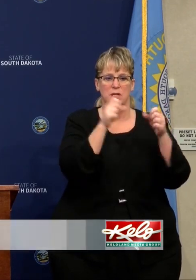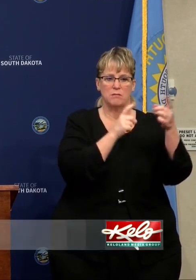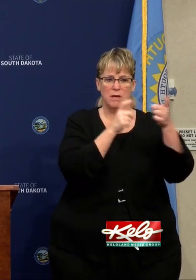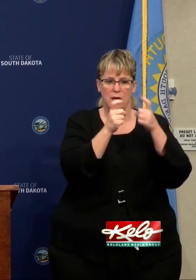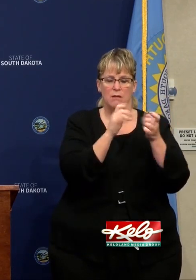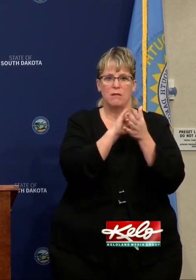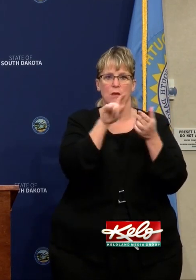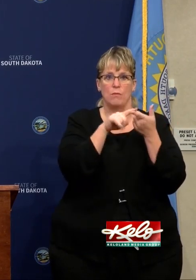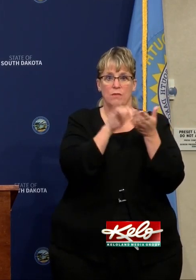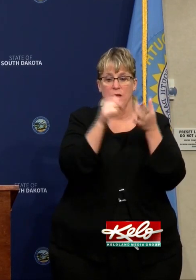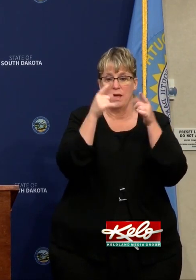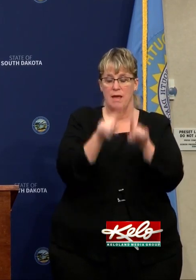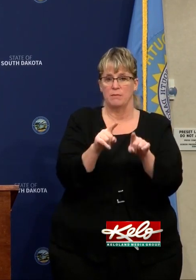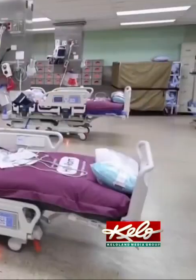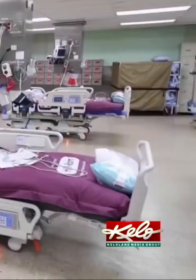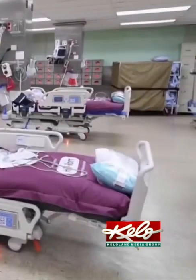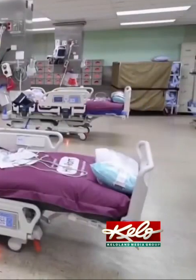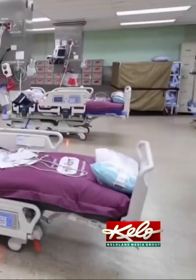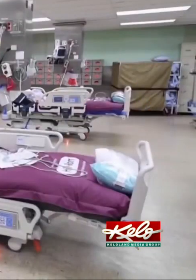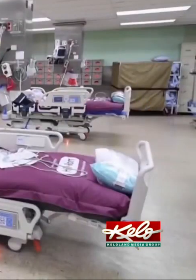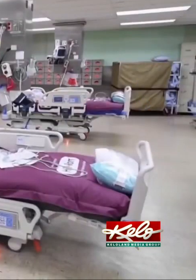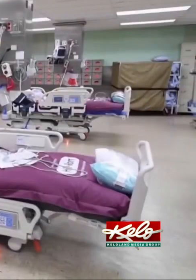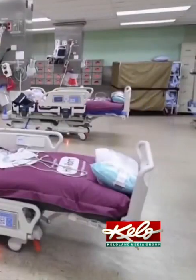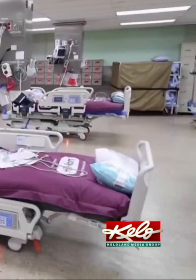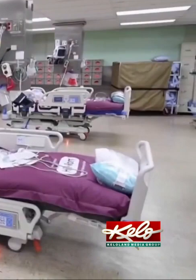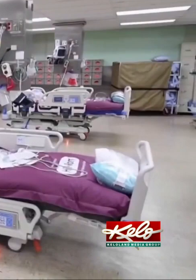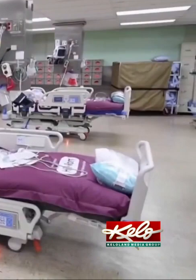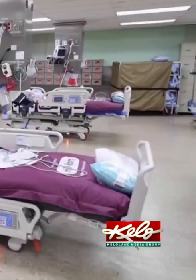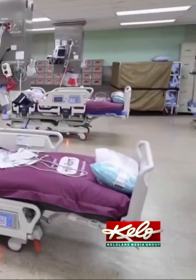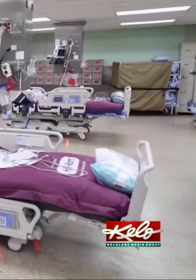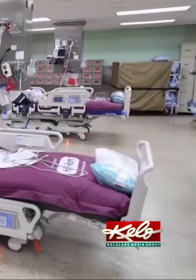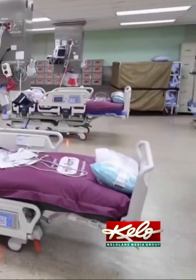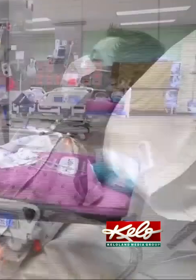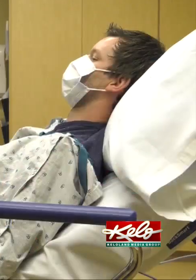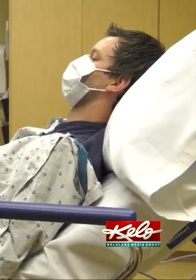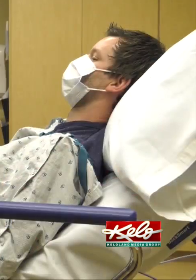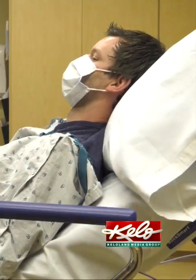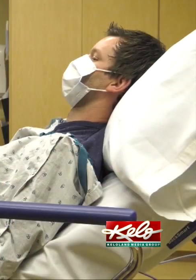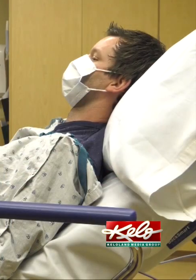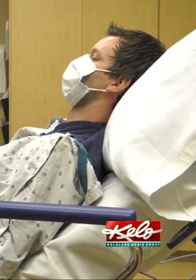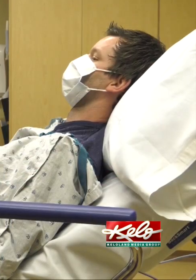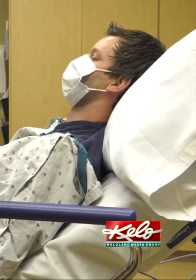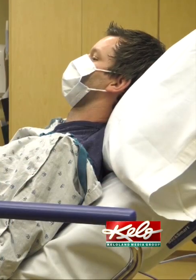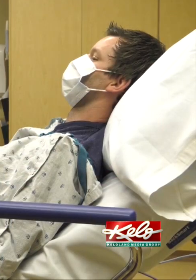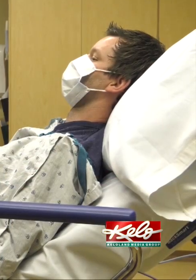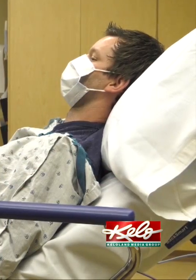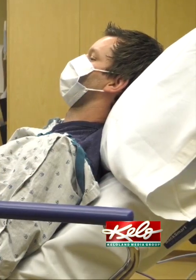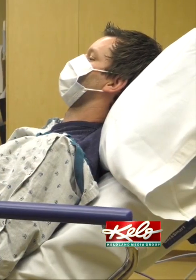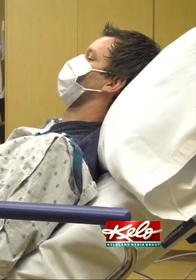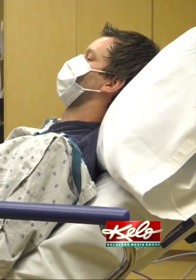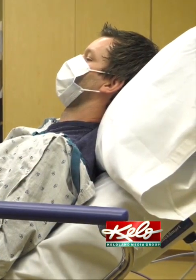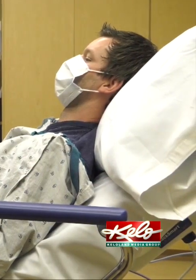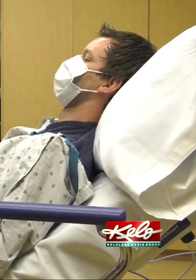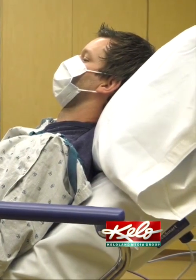HOSPITAL SYSTEMS CAN HANDLE THAT WHEN IT COMES, AND THAT WE'LL HAVE THE BEDS AVAILABLE, THE EQUIPMENT AVAILABLE, AND THE STAFF AVAILABLE TO MAKE SURE